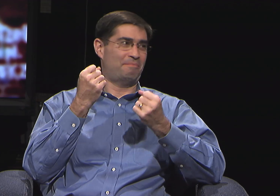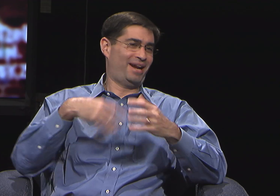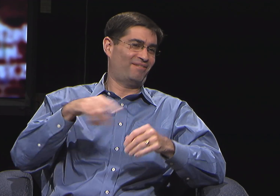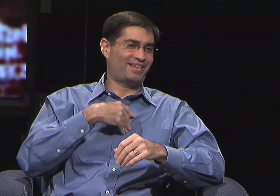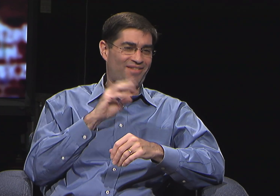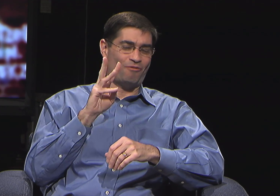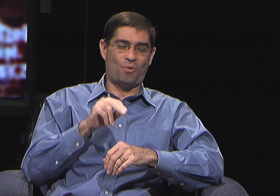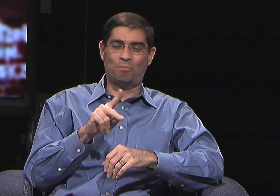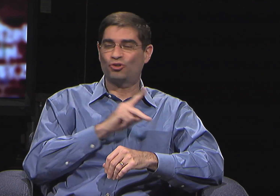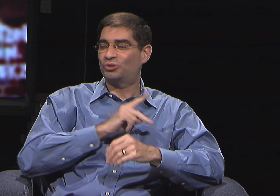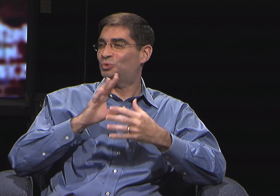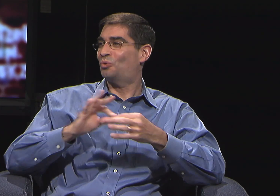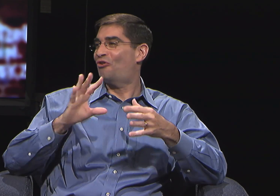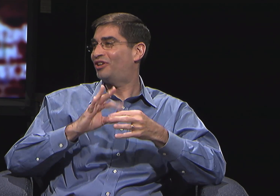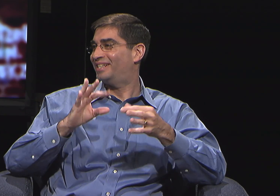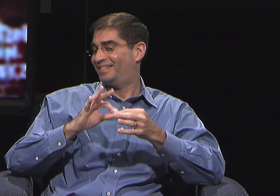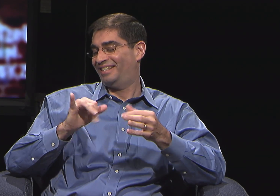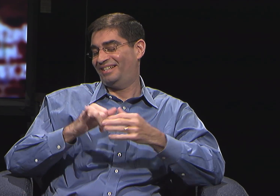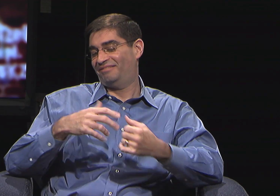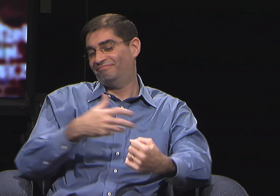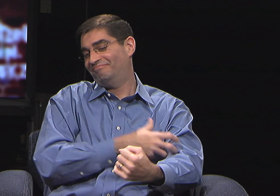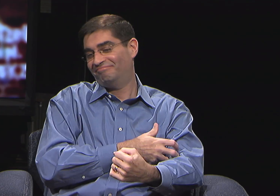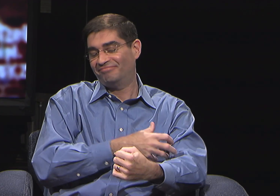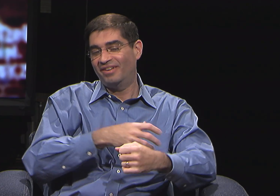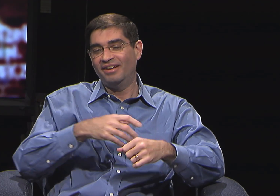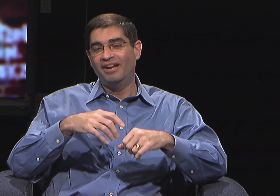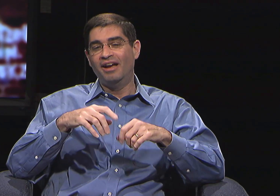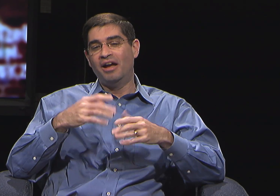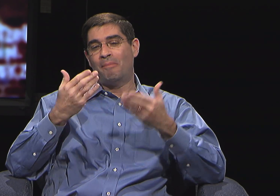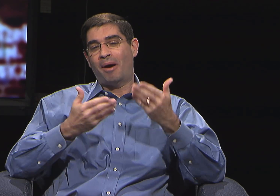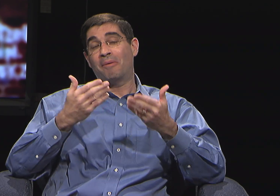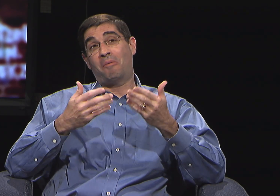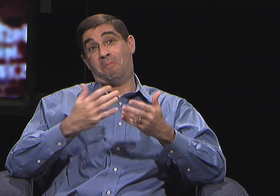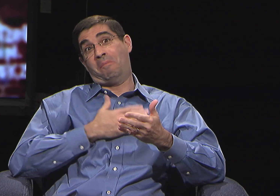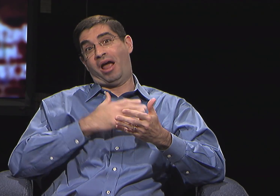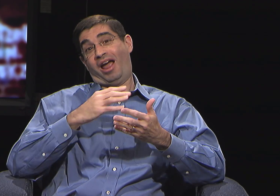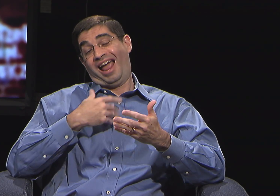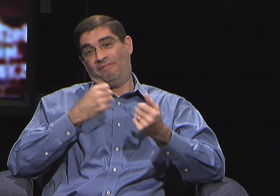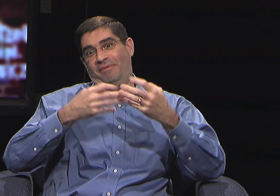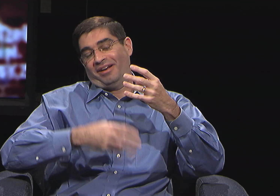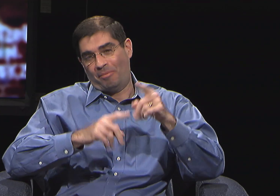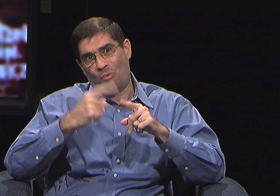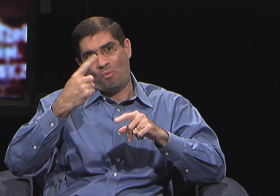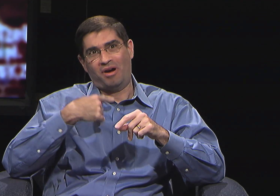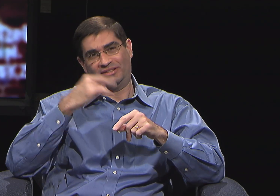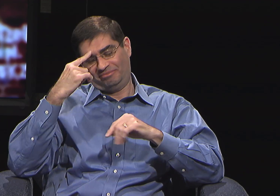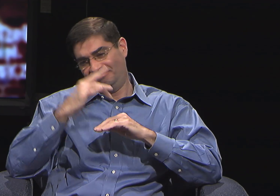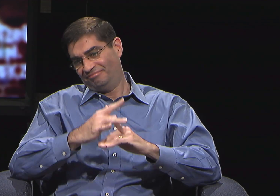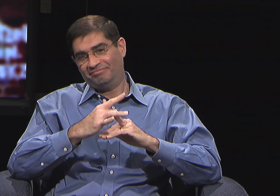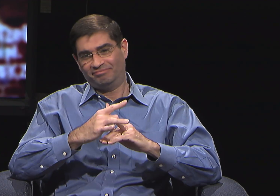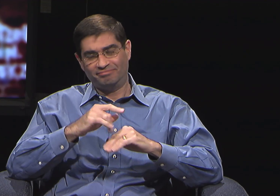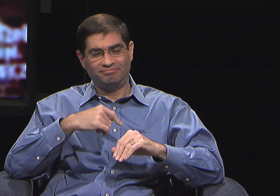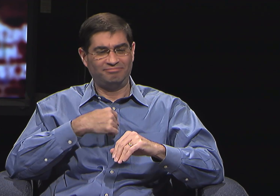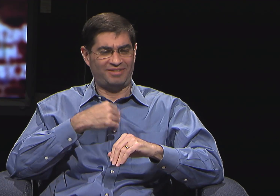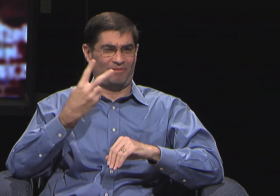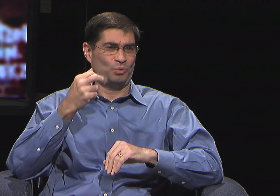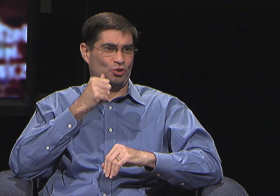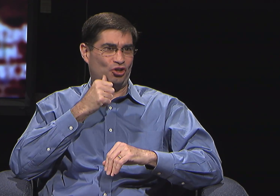I think many of us have our own powerful personal stories. I have many but there's one that stands out in my mind.